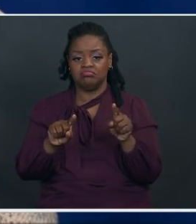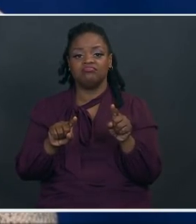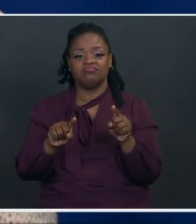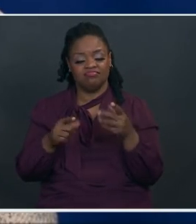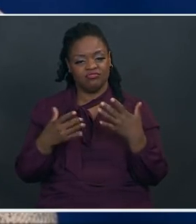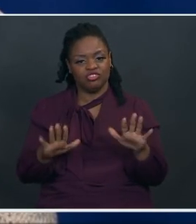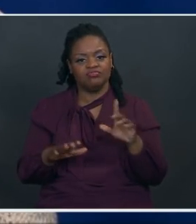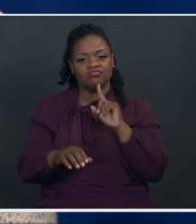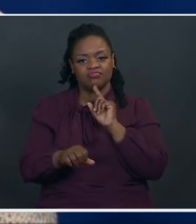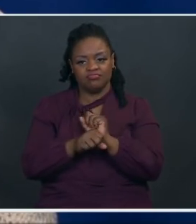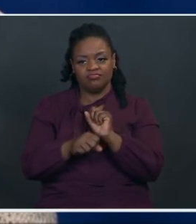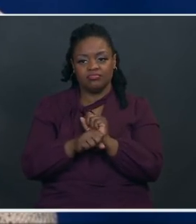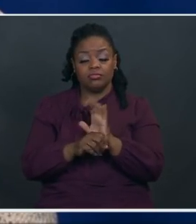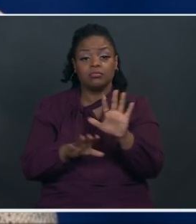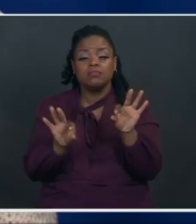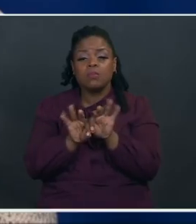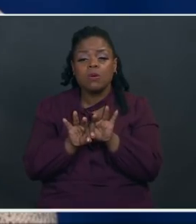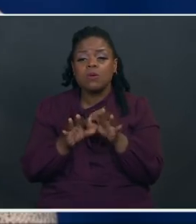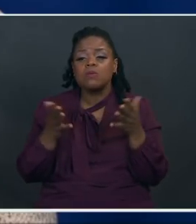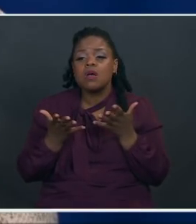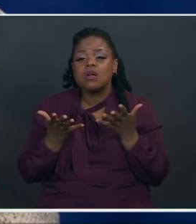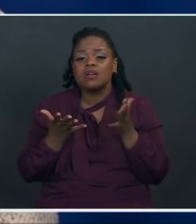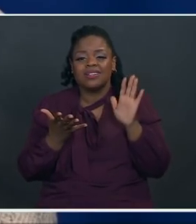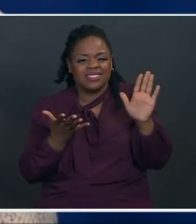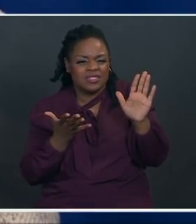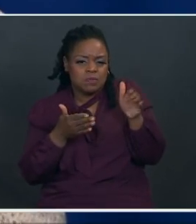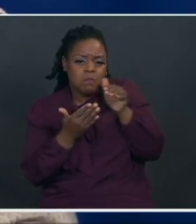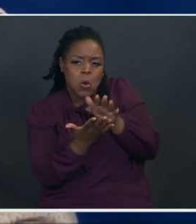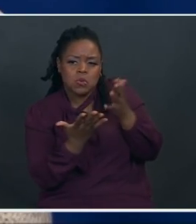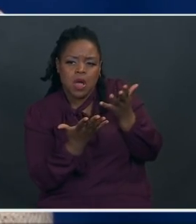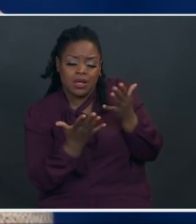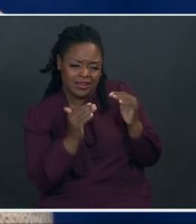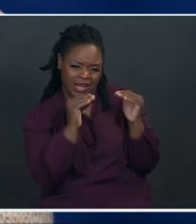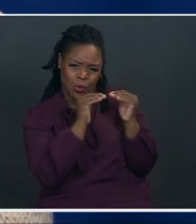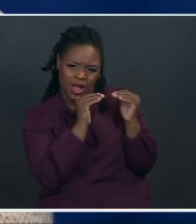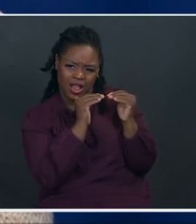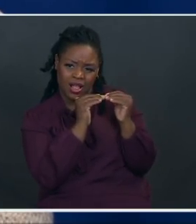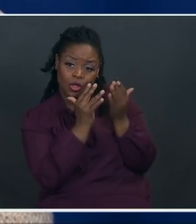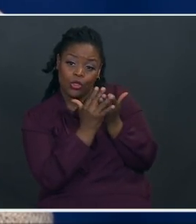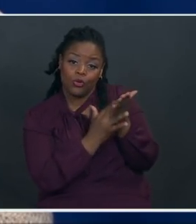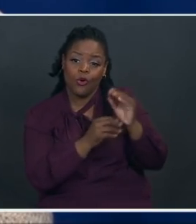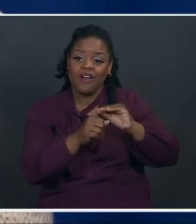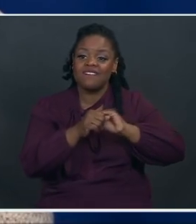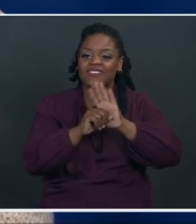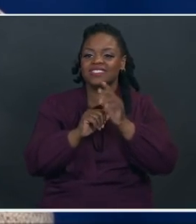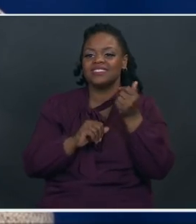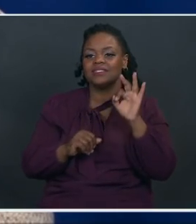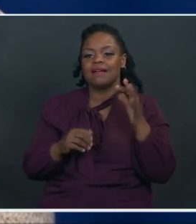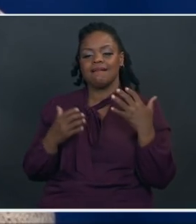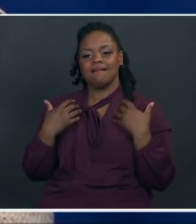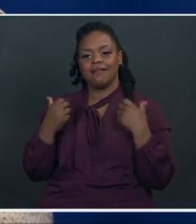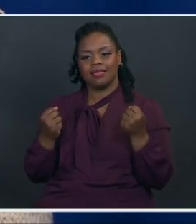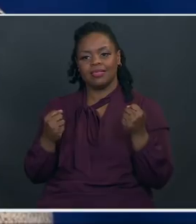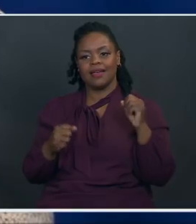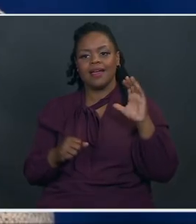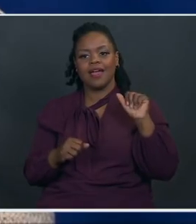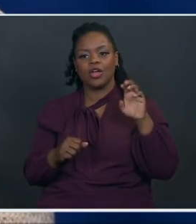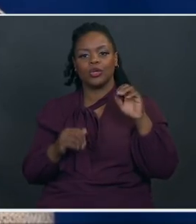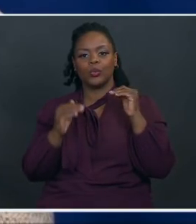And a key part of his approach to ensuring equity is through the COVID-19 Health Equity Task Force. So, this task force is responsible